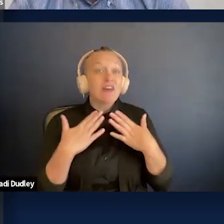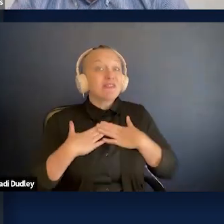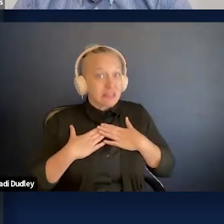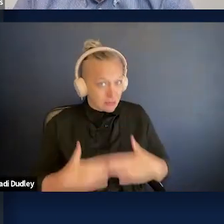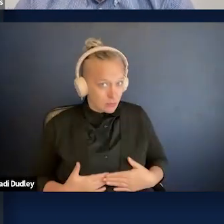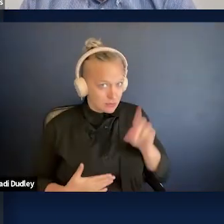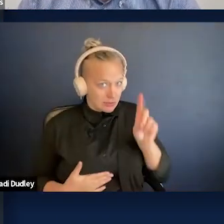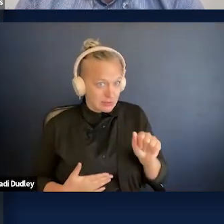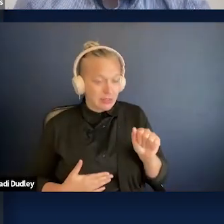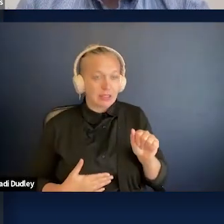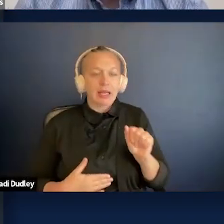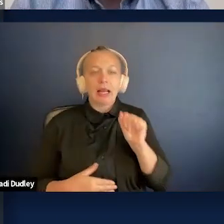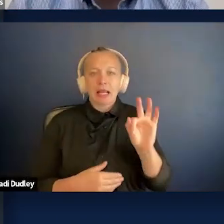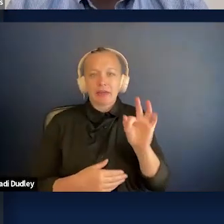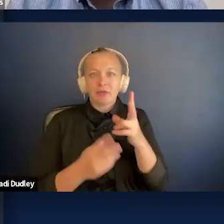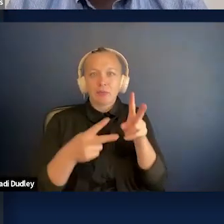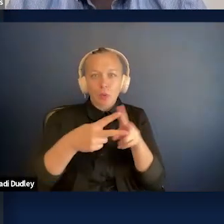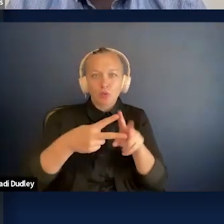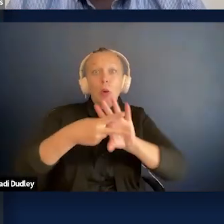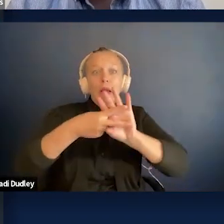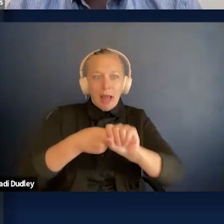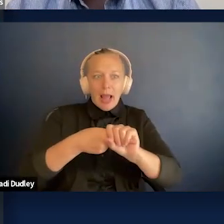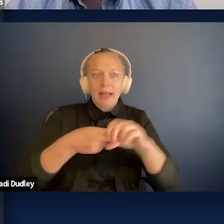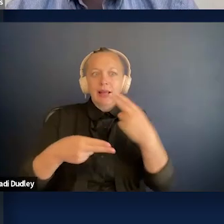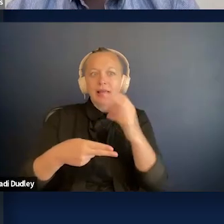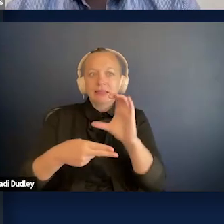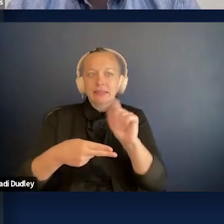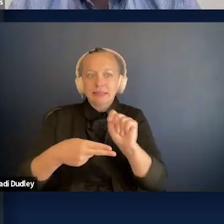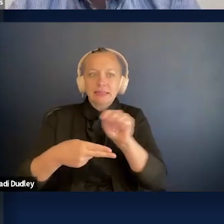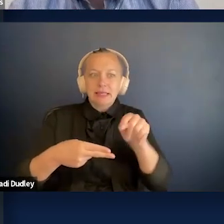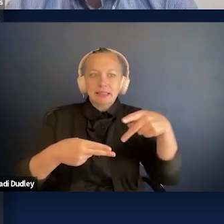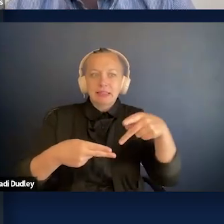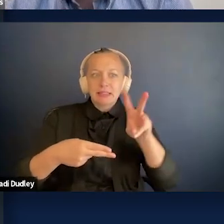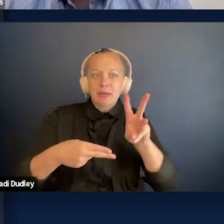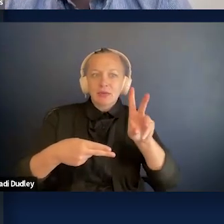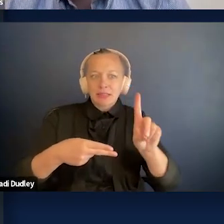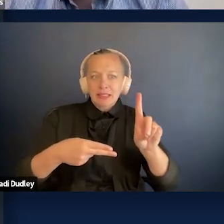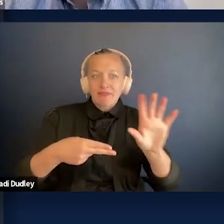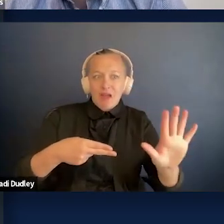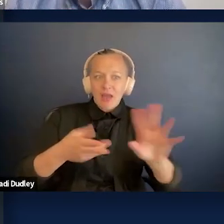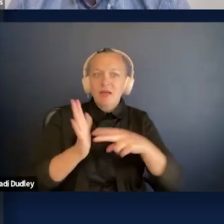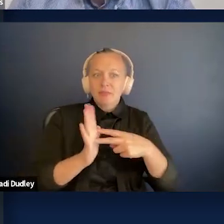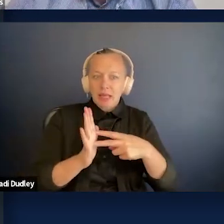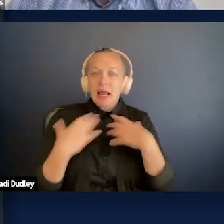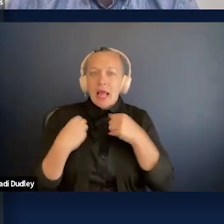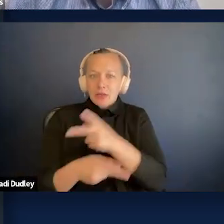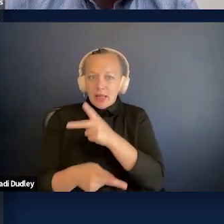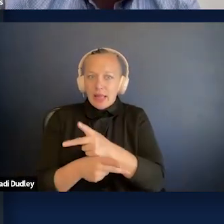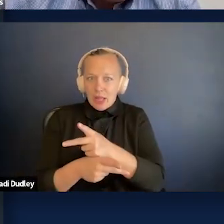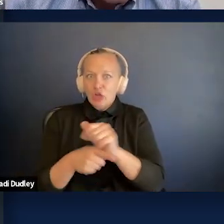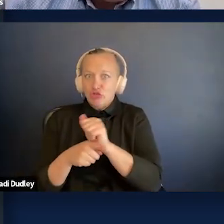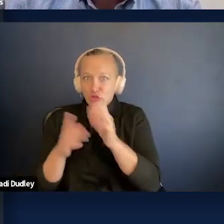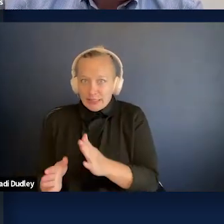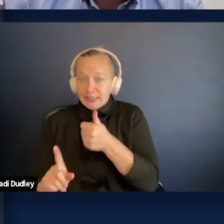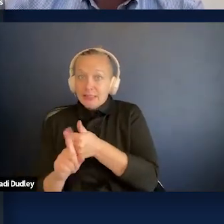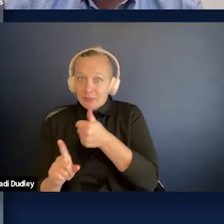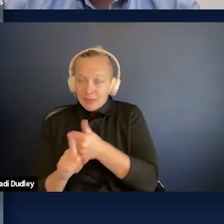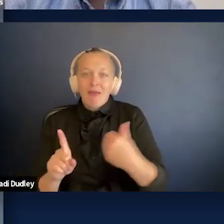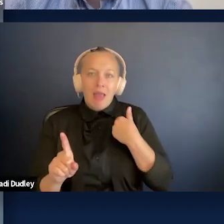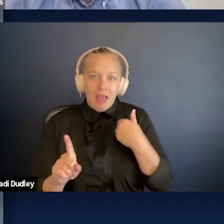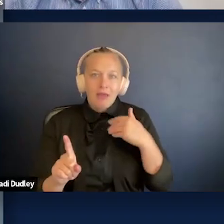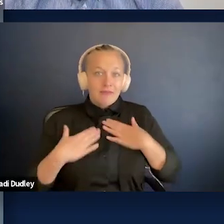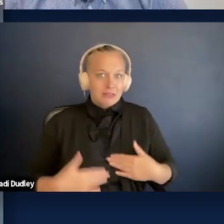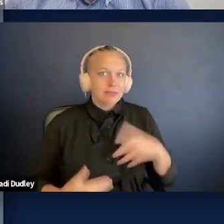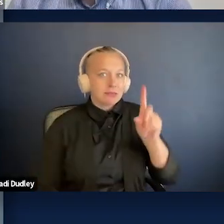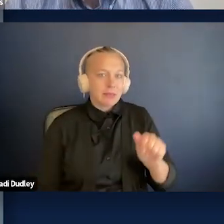And if you combine the two, so, uh, having an HTT-PWD, that's referring to a healthcare trainee who has a physical disability.